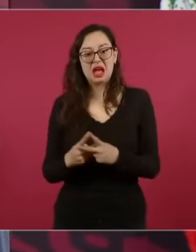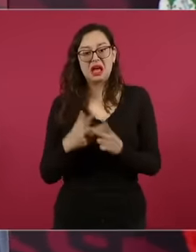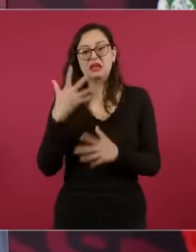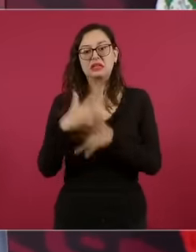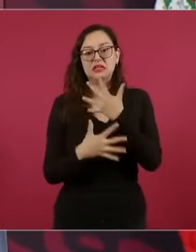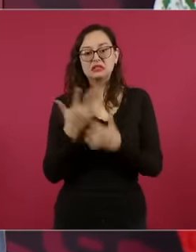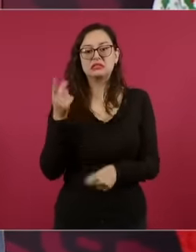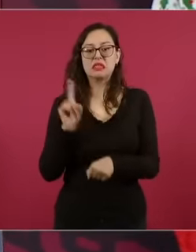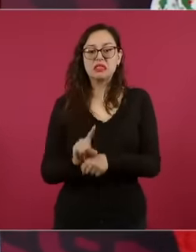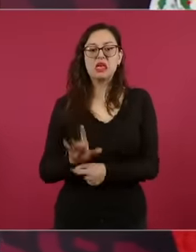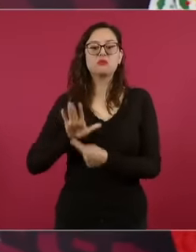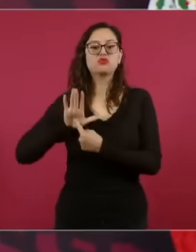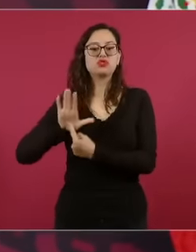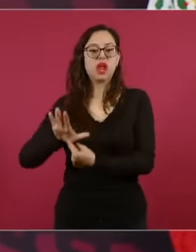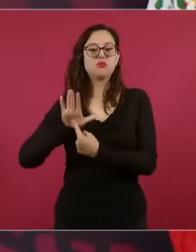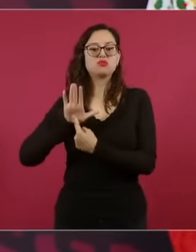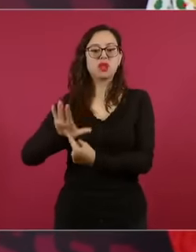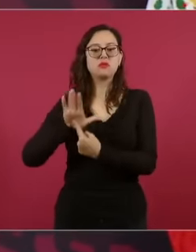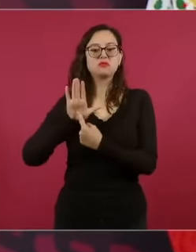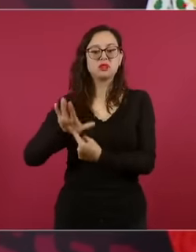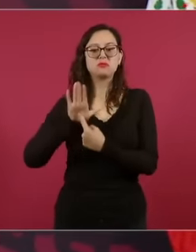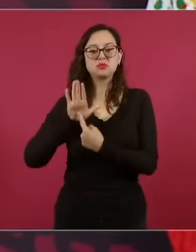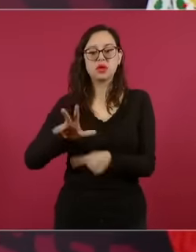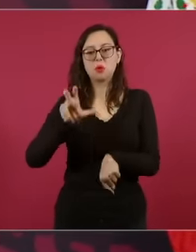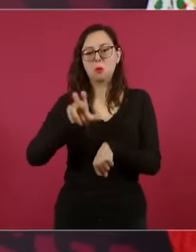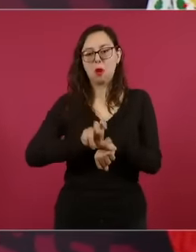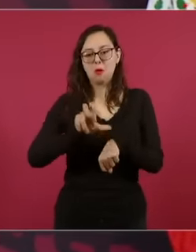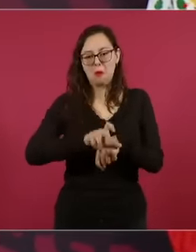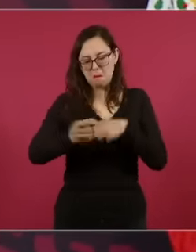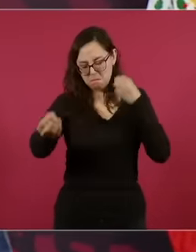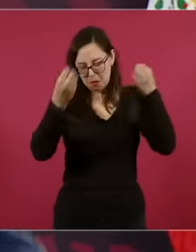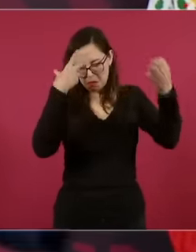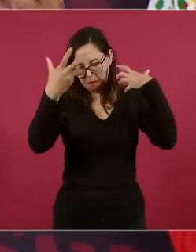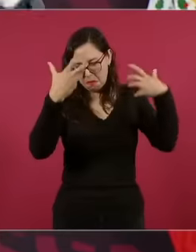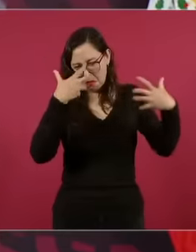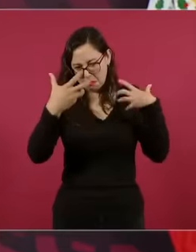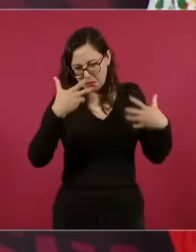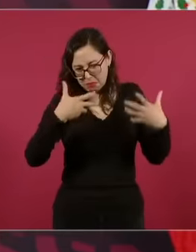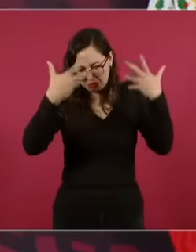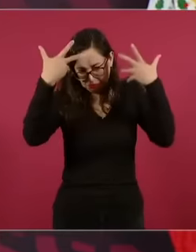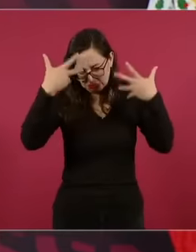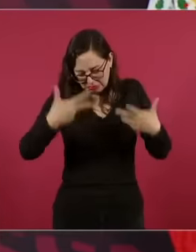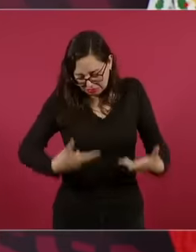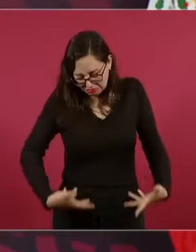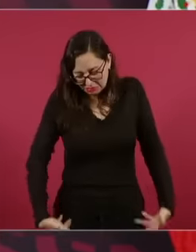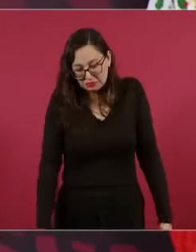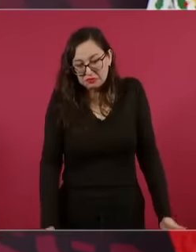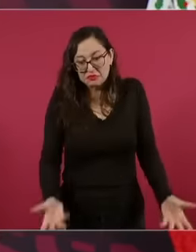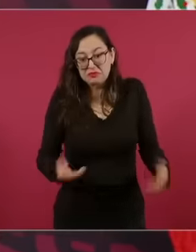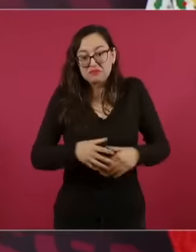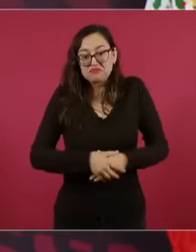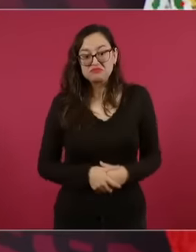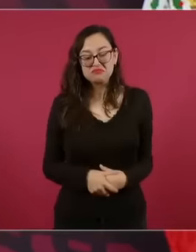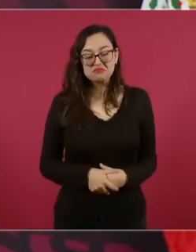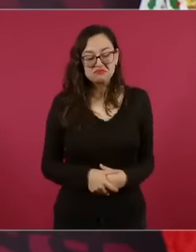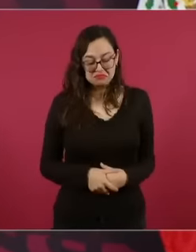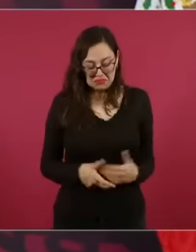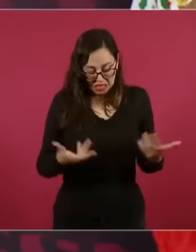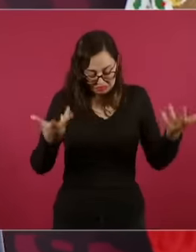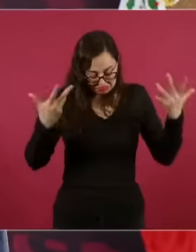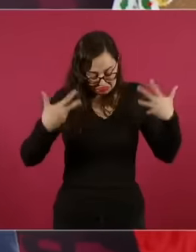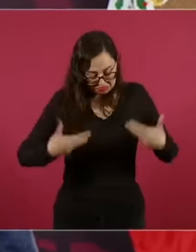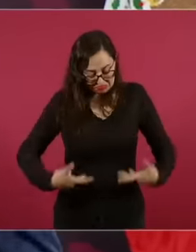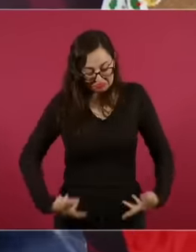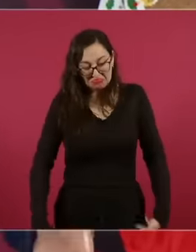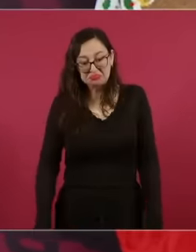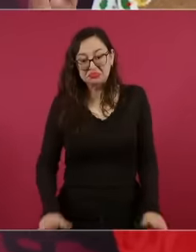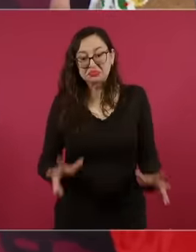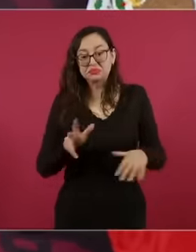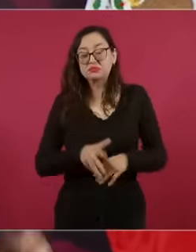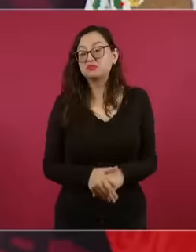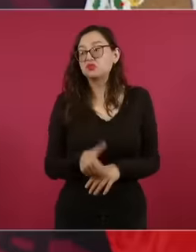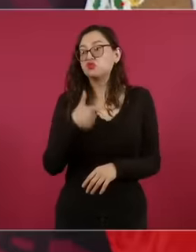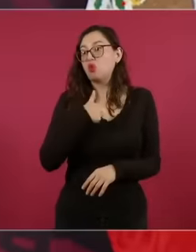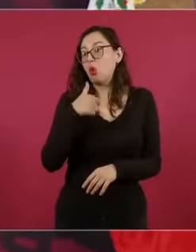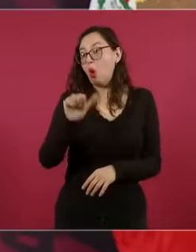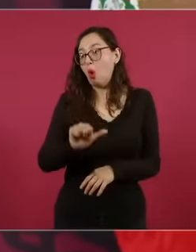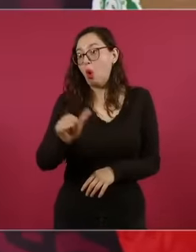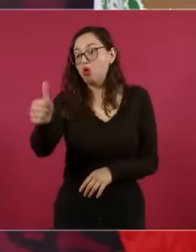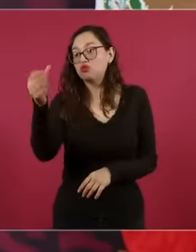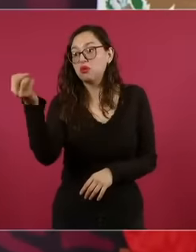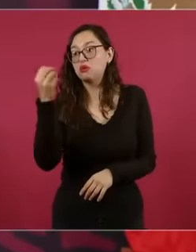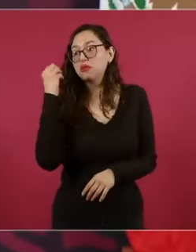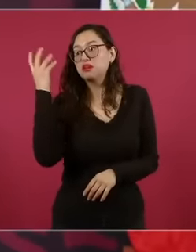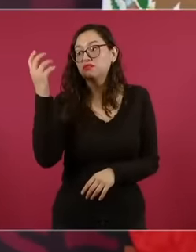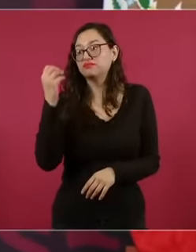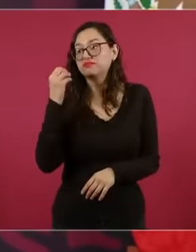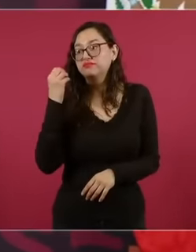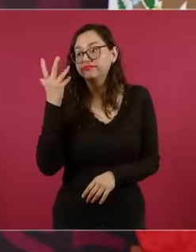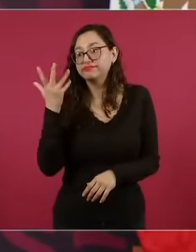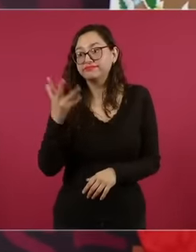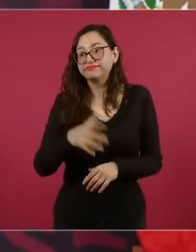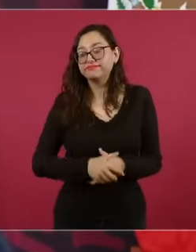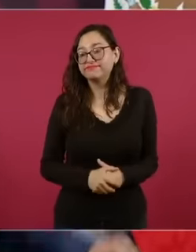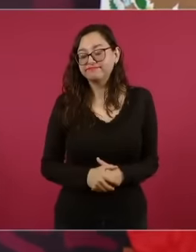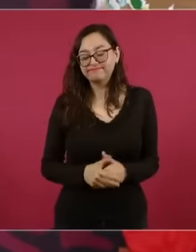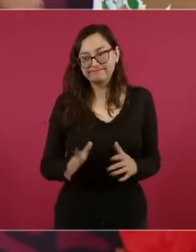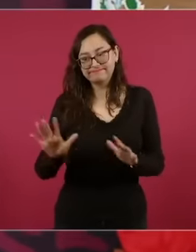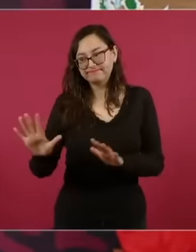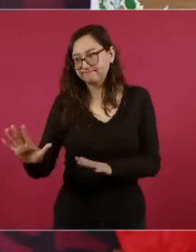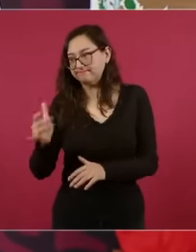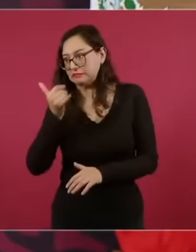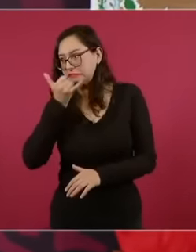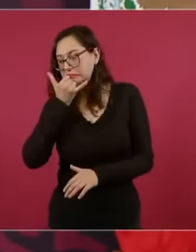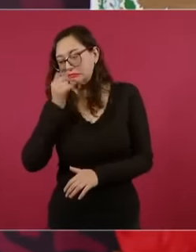scene. Well, I was going to another event later. I had to go to the hotel to take a bath to change my